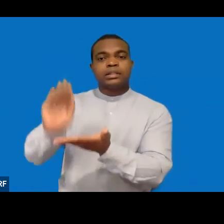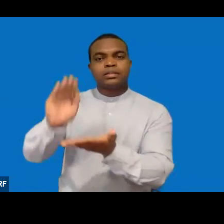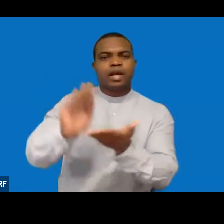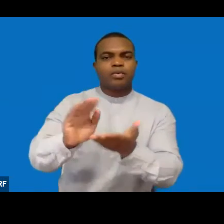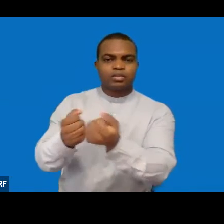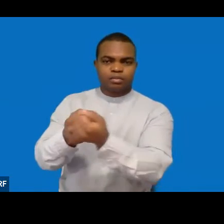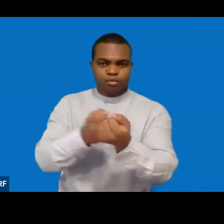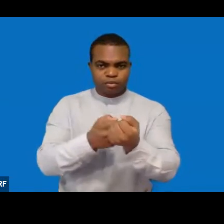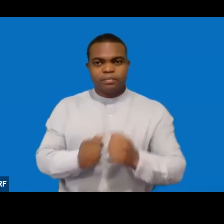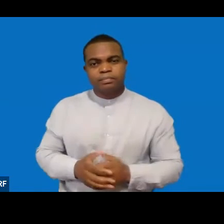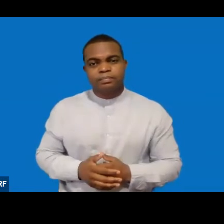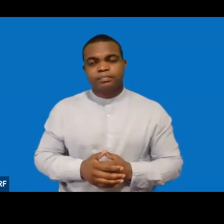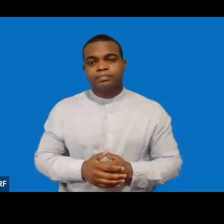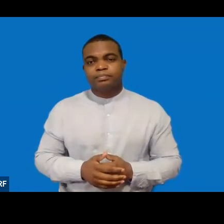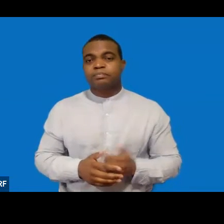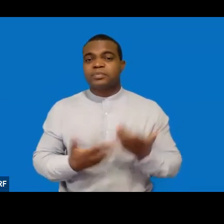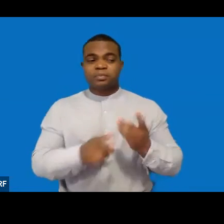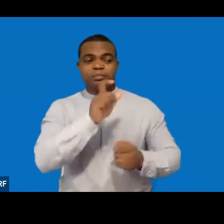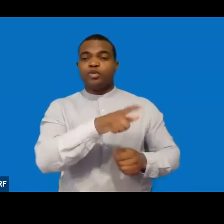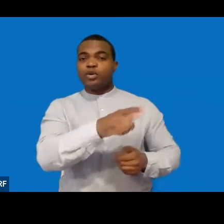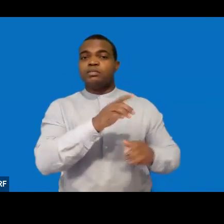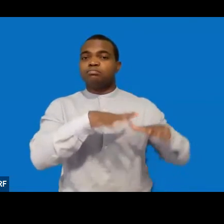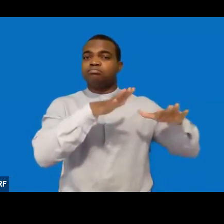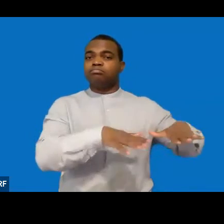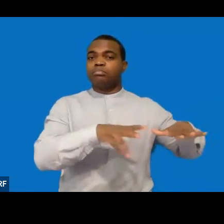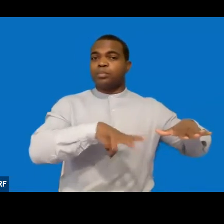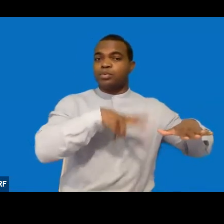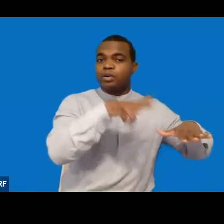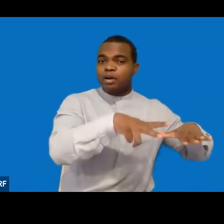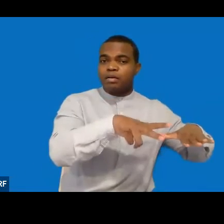discounts and allowances that exist in Portugal.